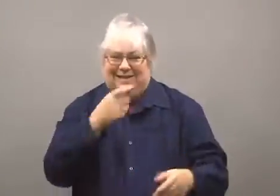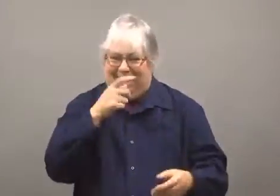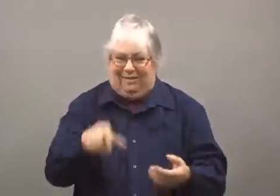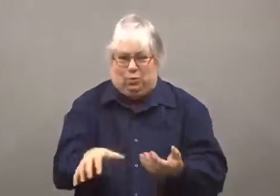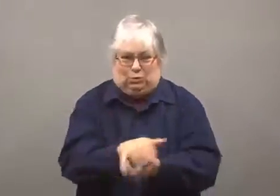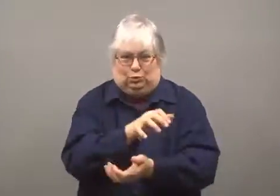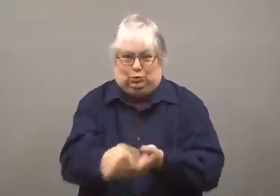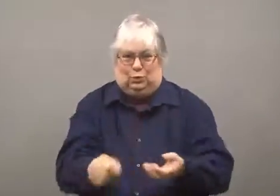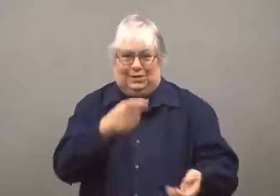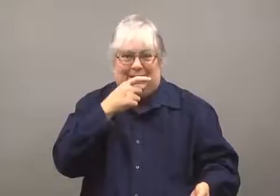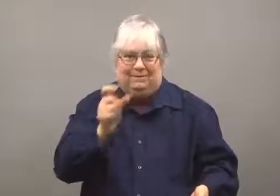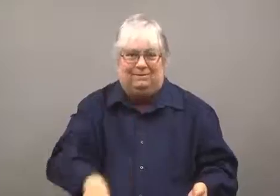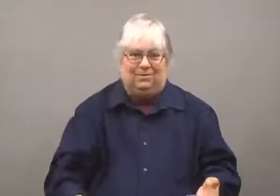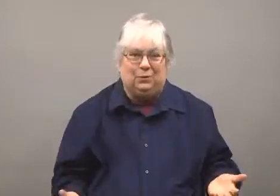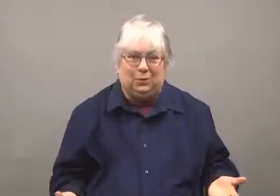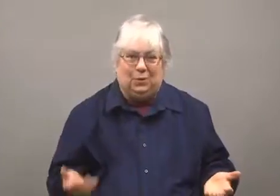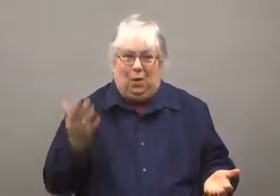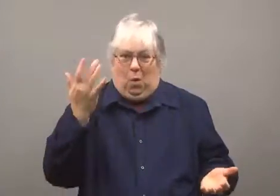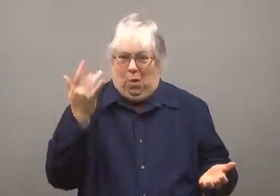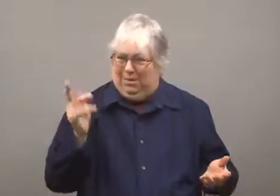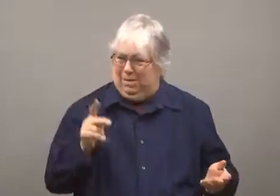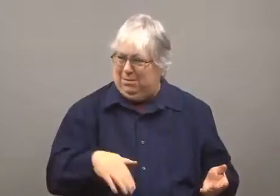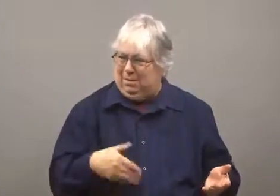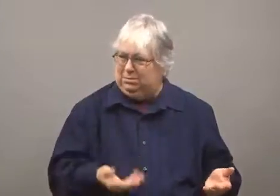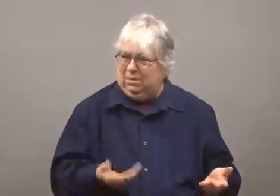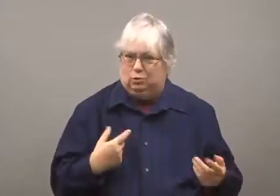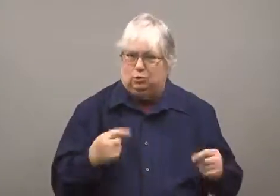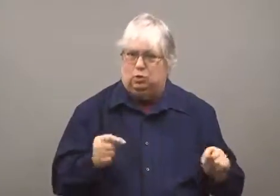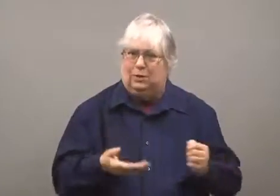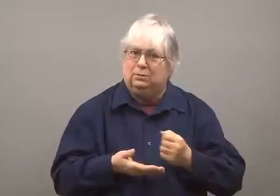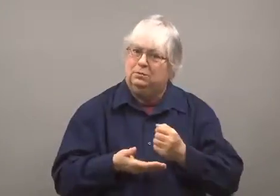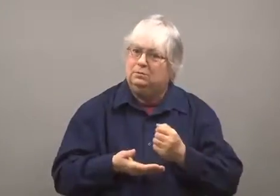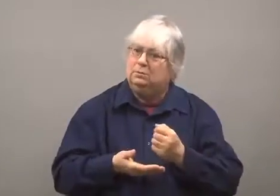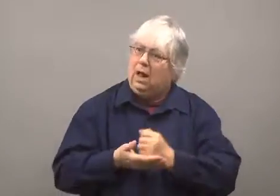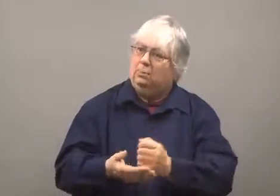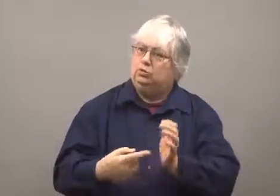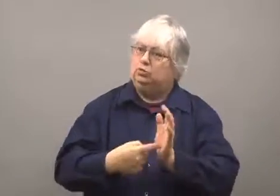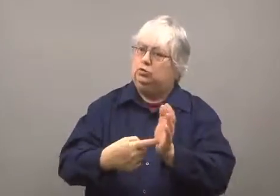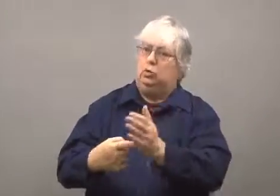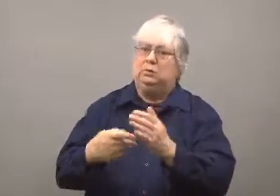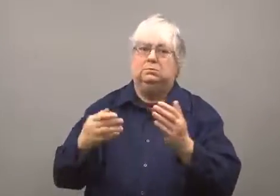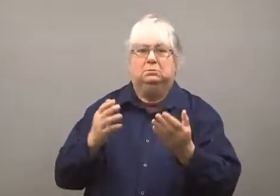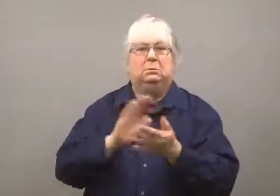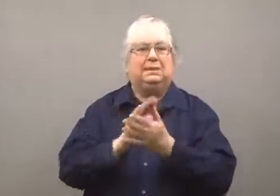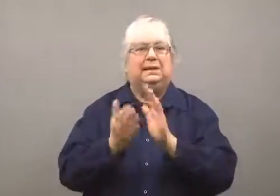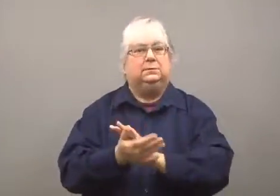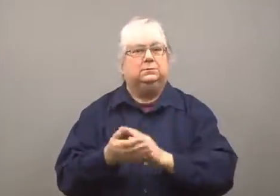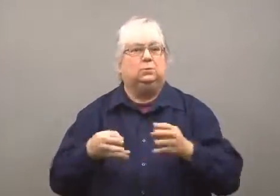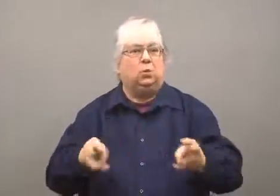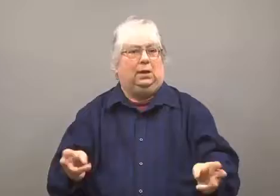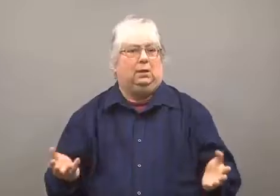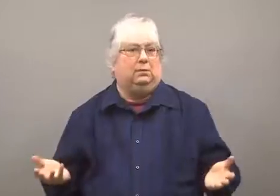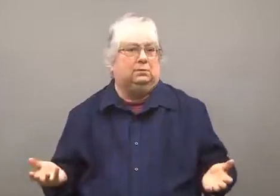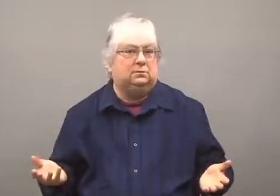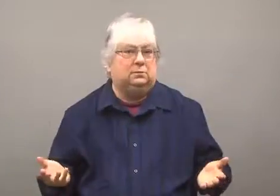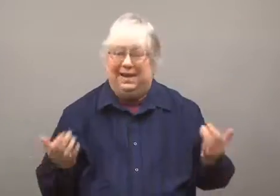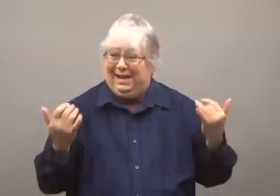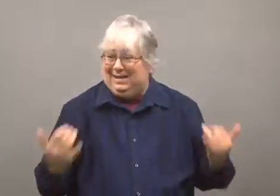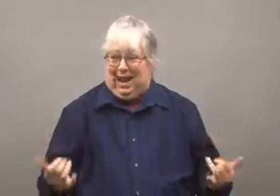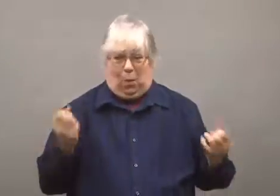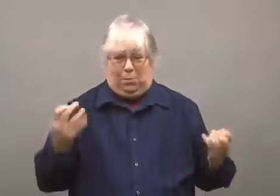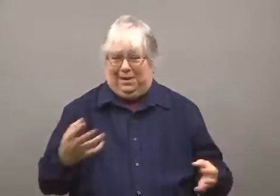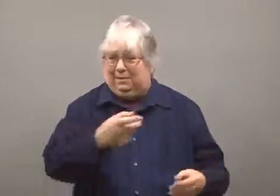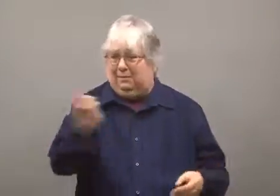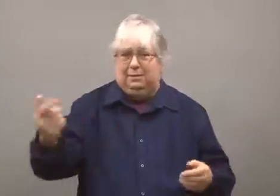There was no need to destroy anything.